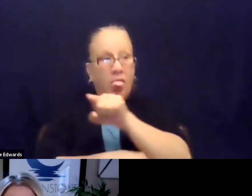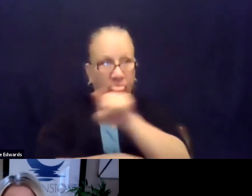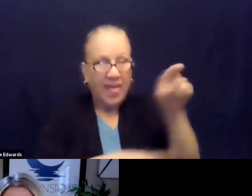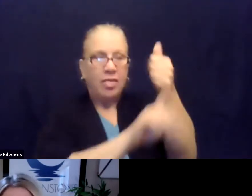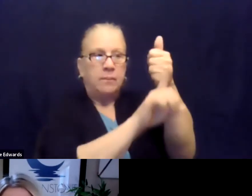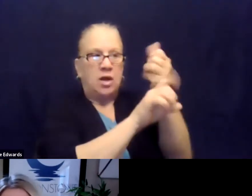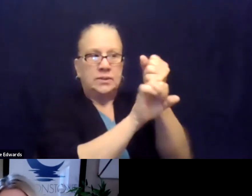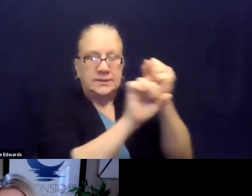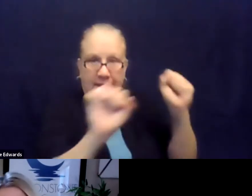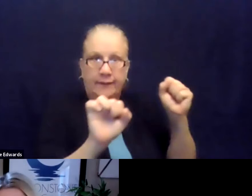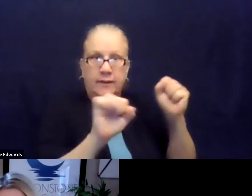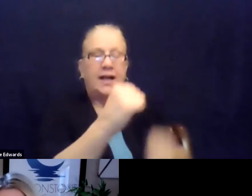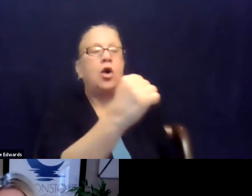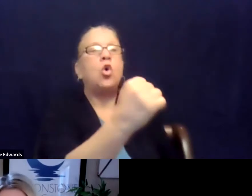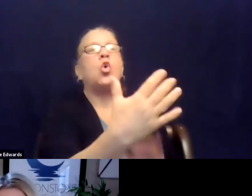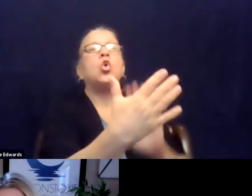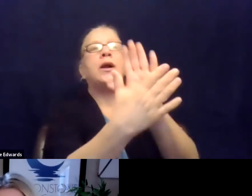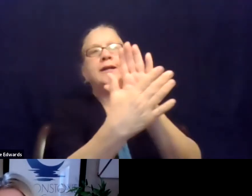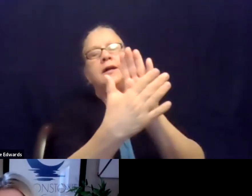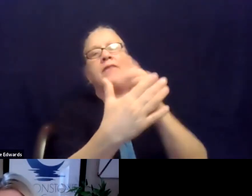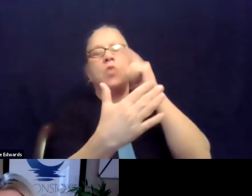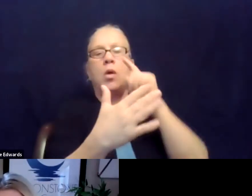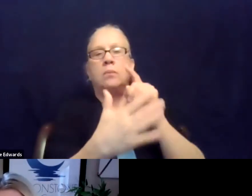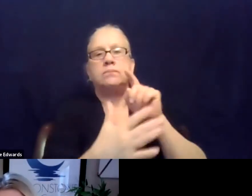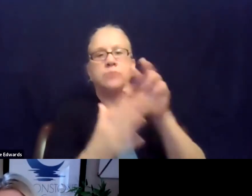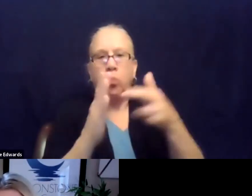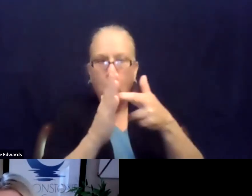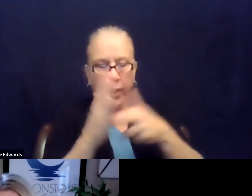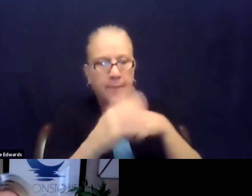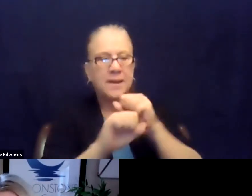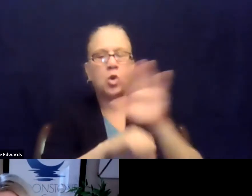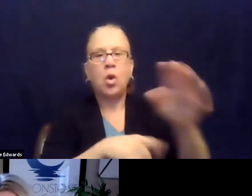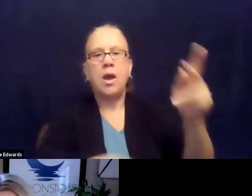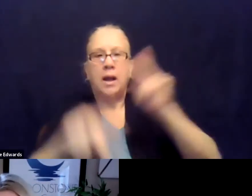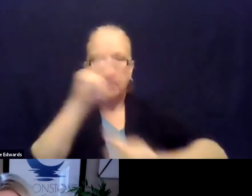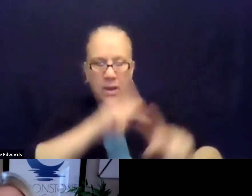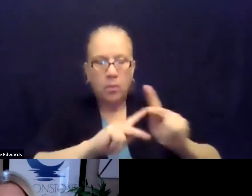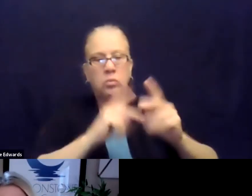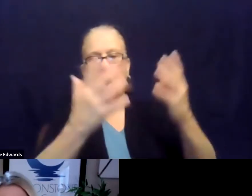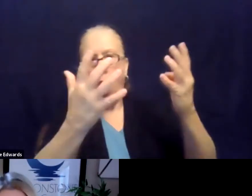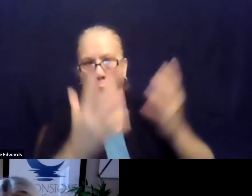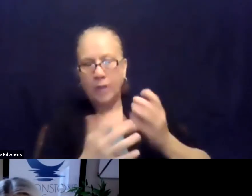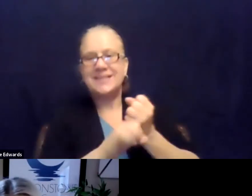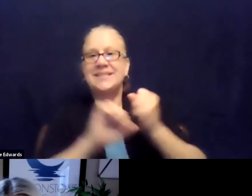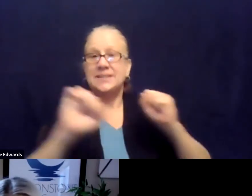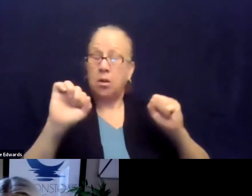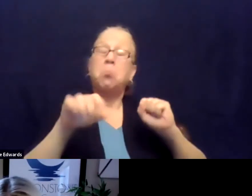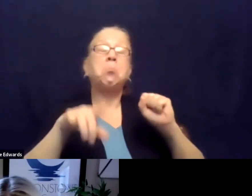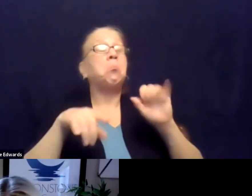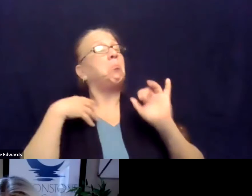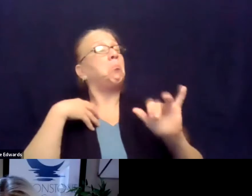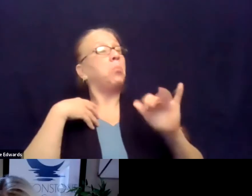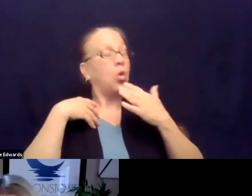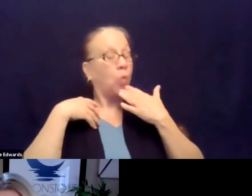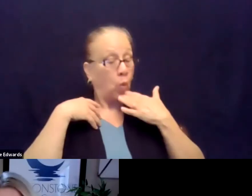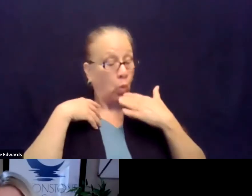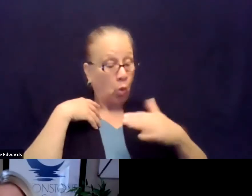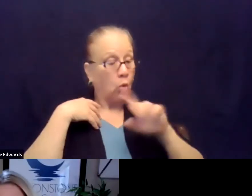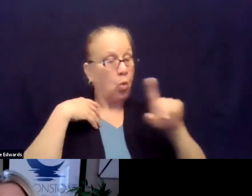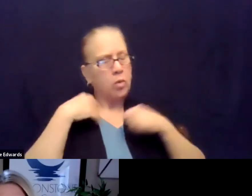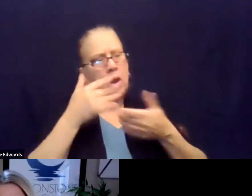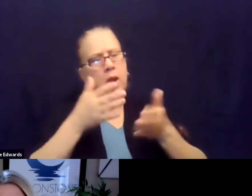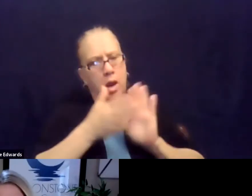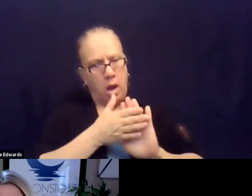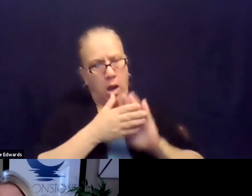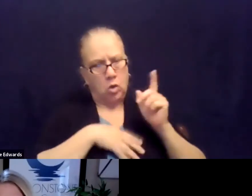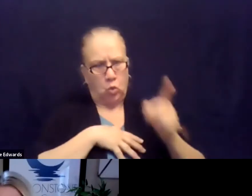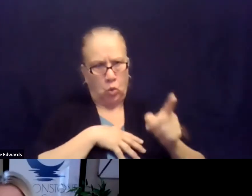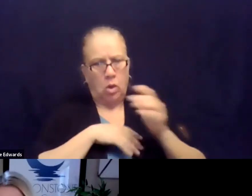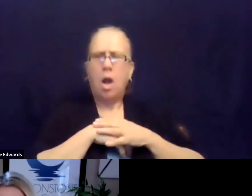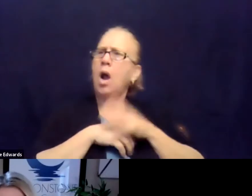addressing the certification protocols. -- That's a good question, I've heard some people